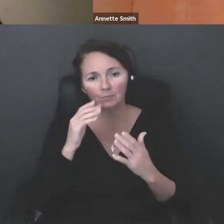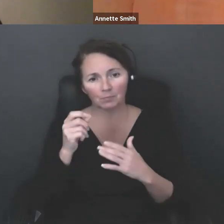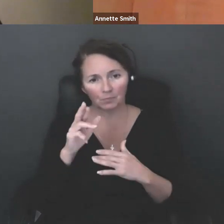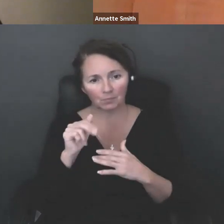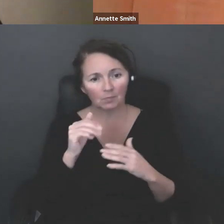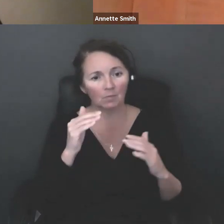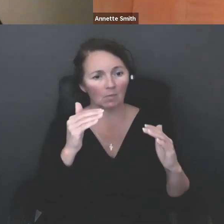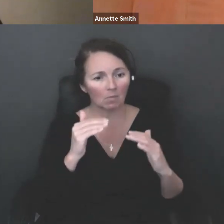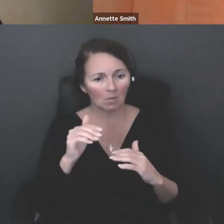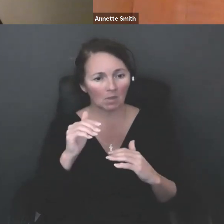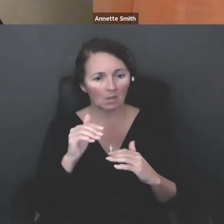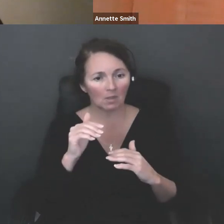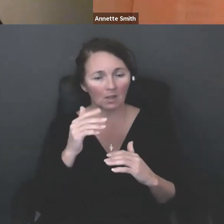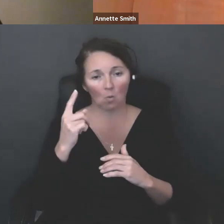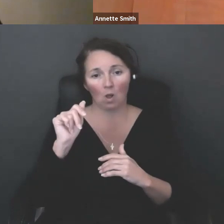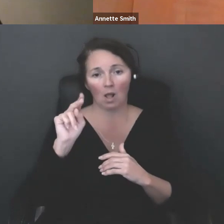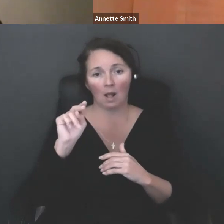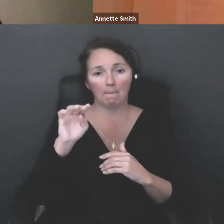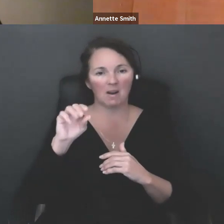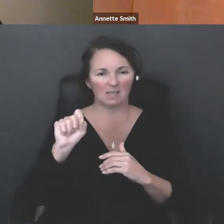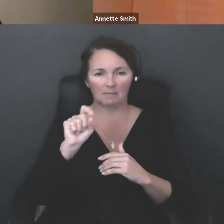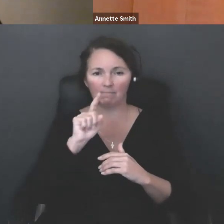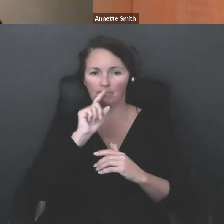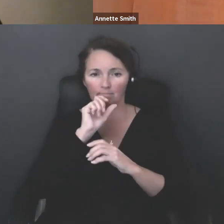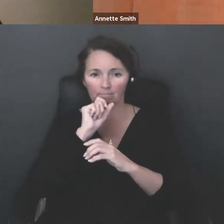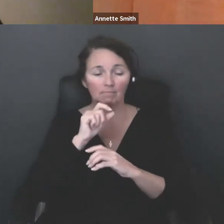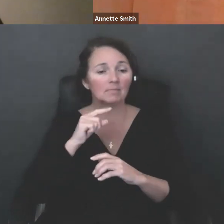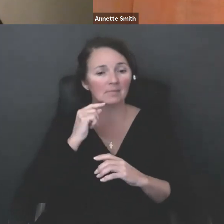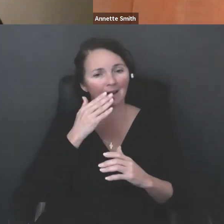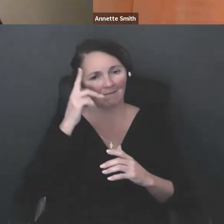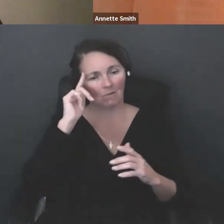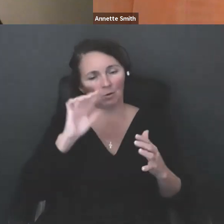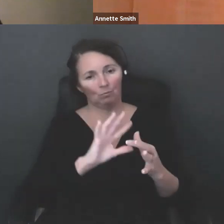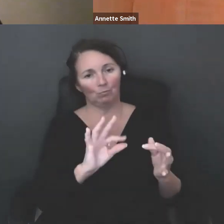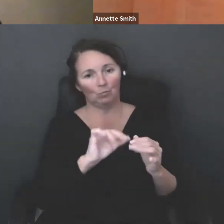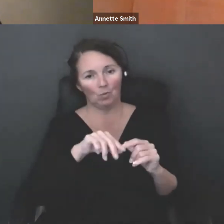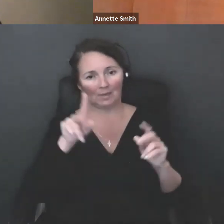family member is going through that. Yeah. Okay. Thanks, Shira.